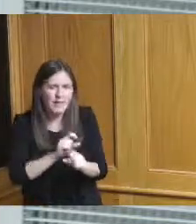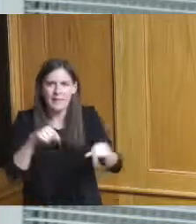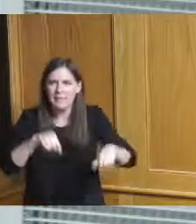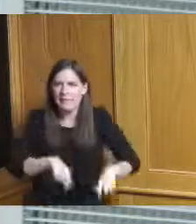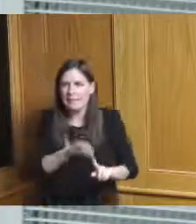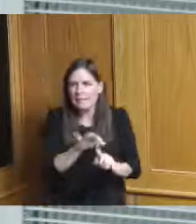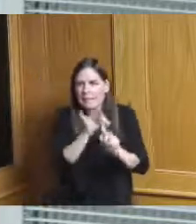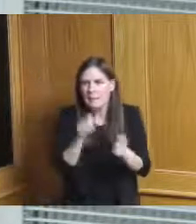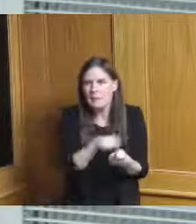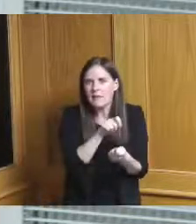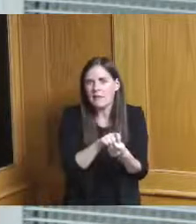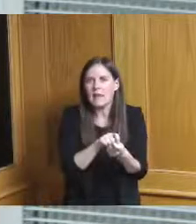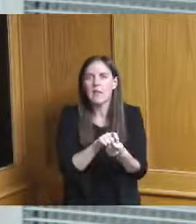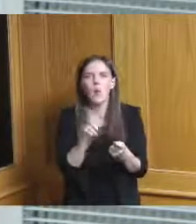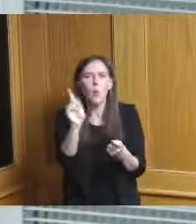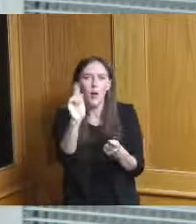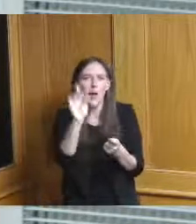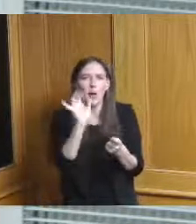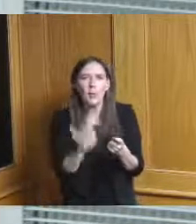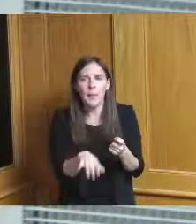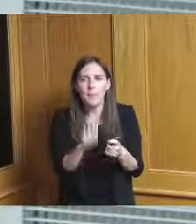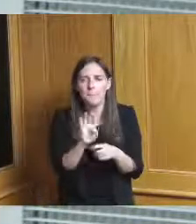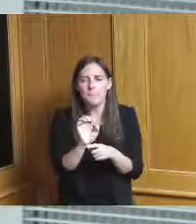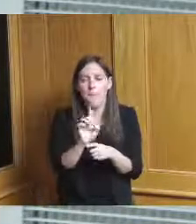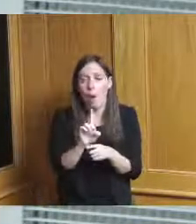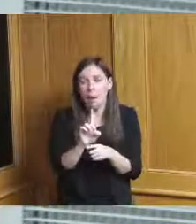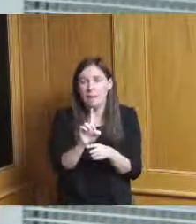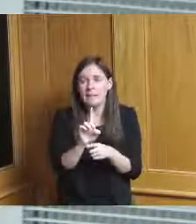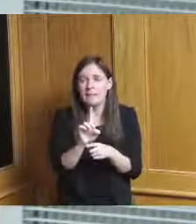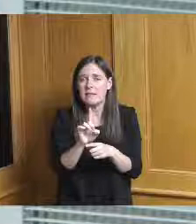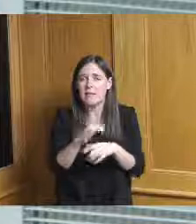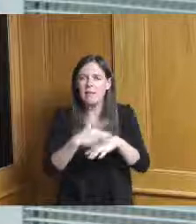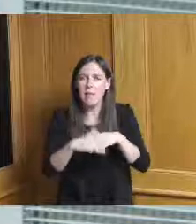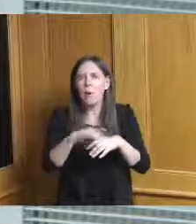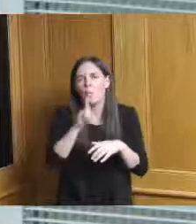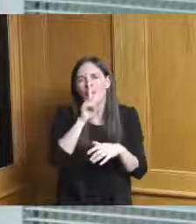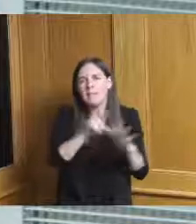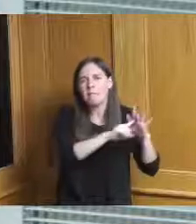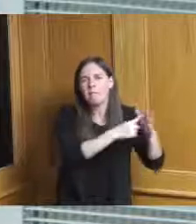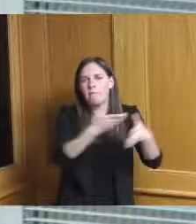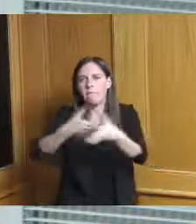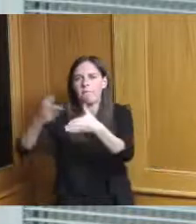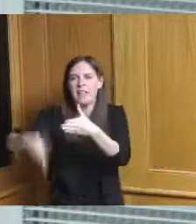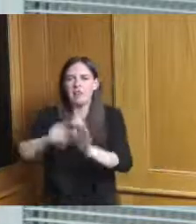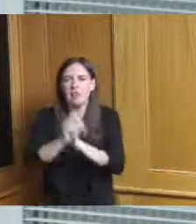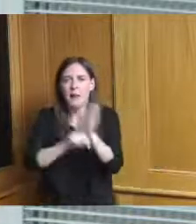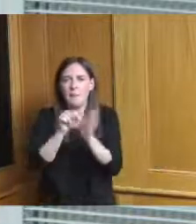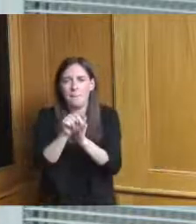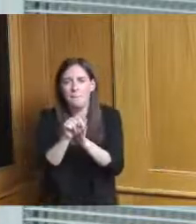because of where these bonds are on as a timeline they've only got 11 years on them and that one